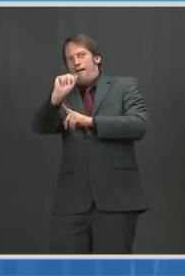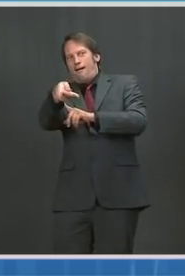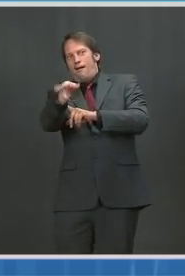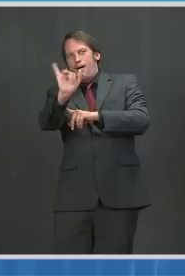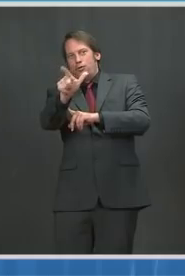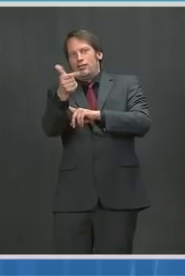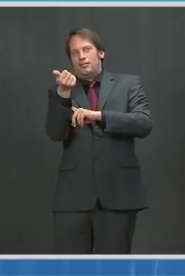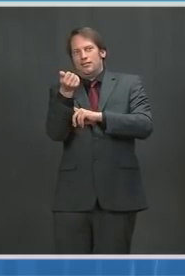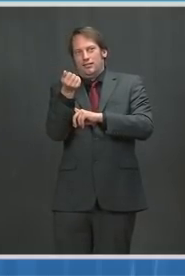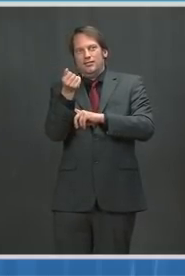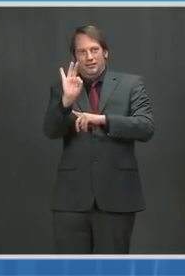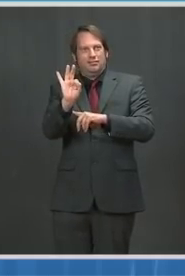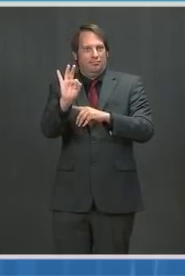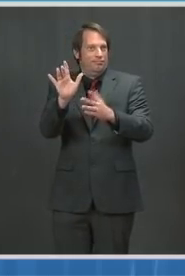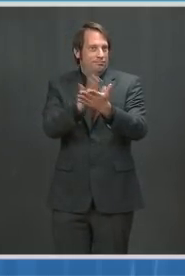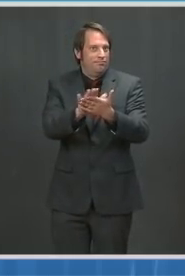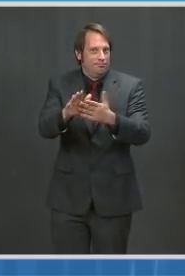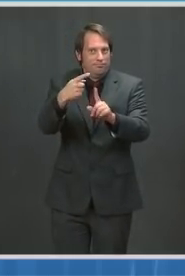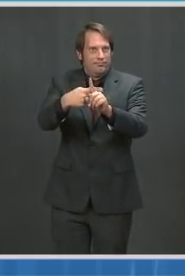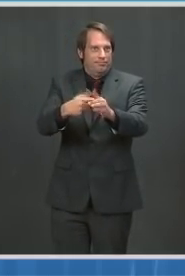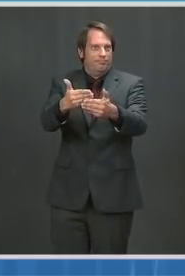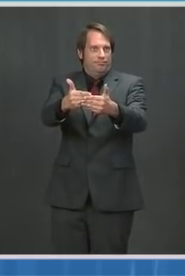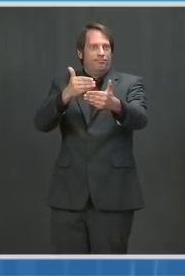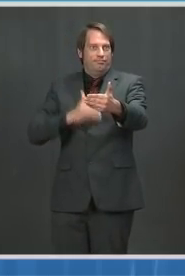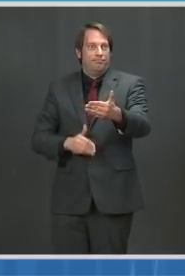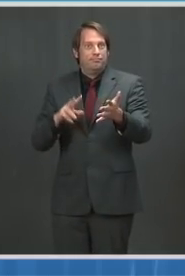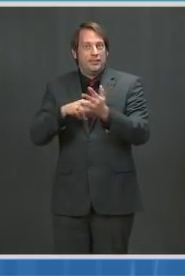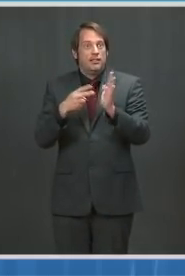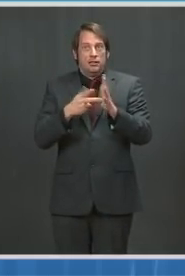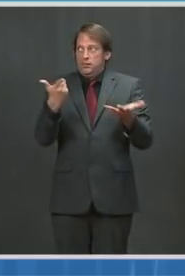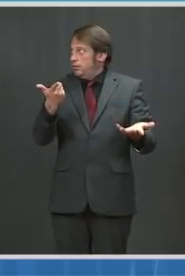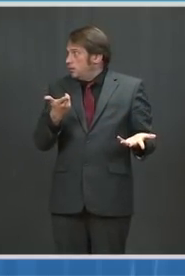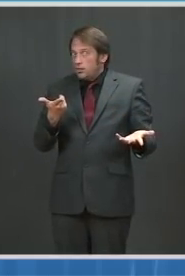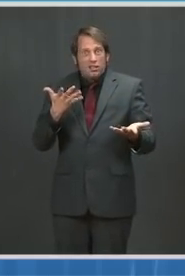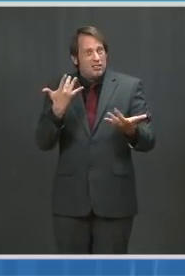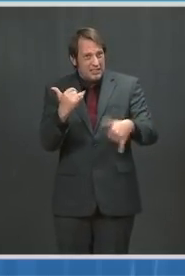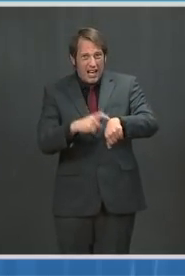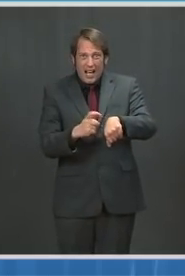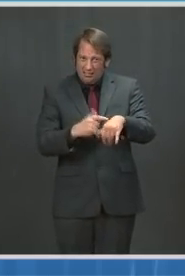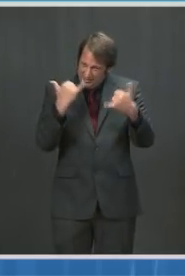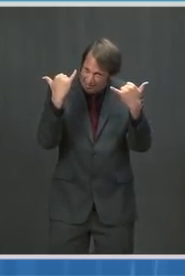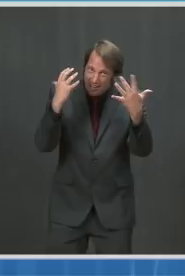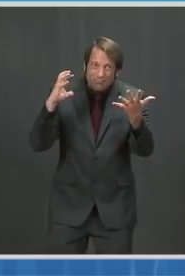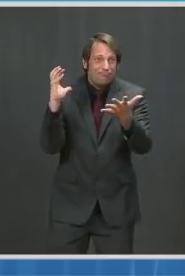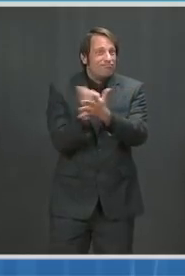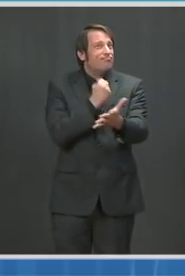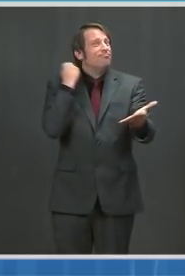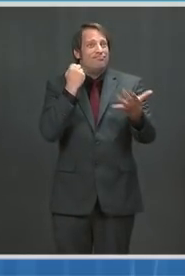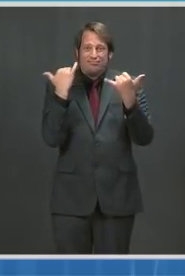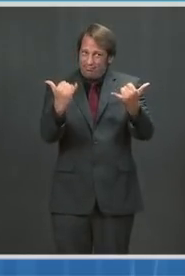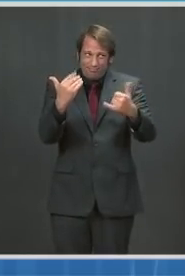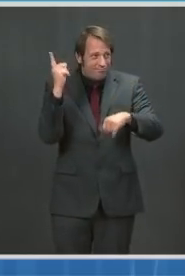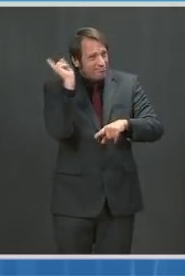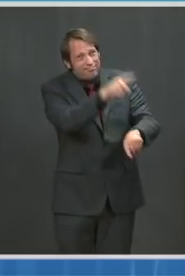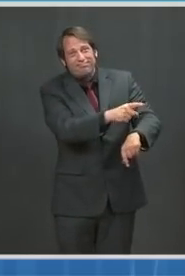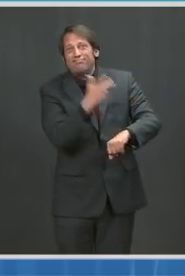So this means that there is no better time for seniors who haven't been vaccinated to get their shot now.